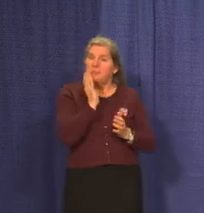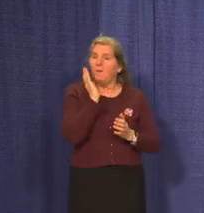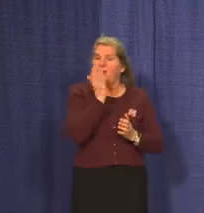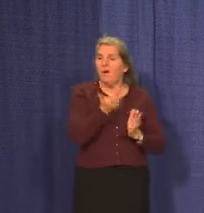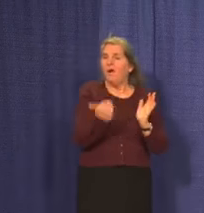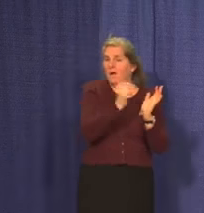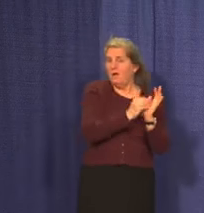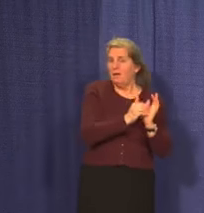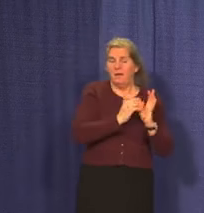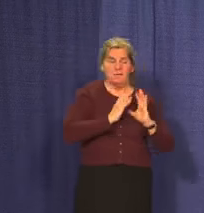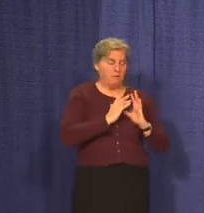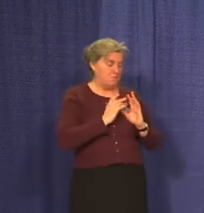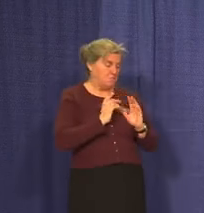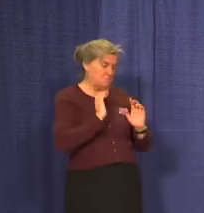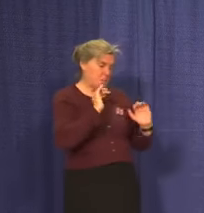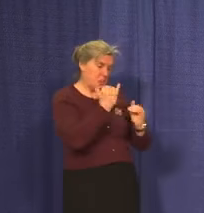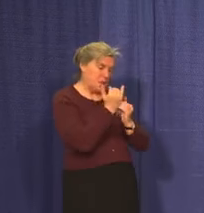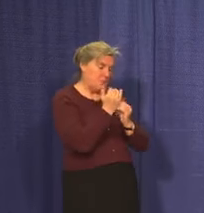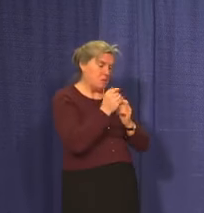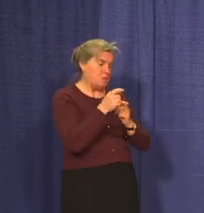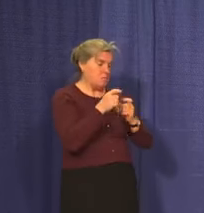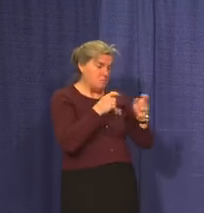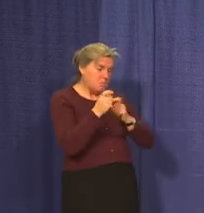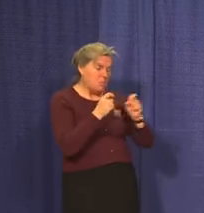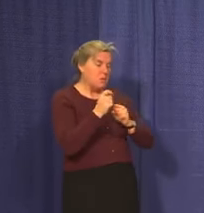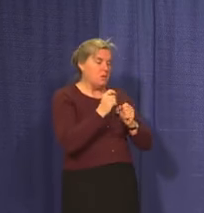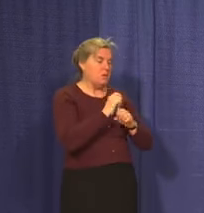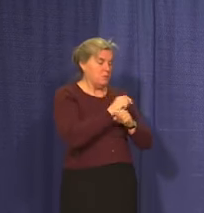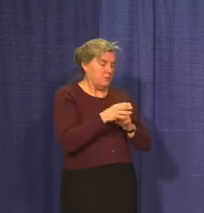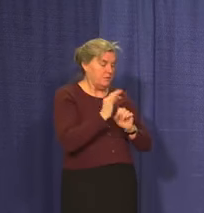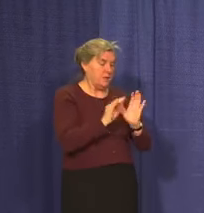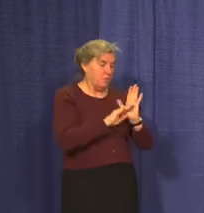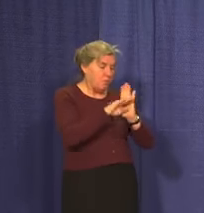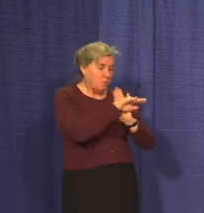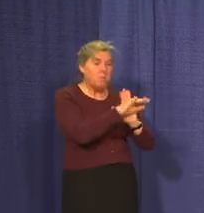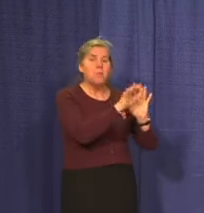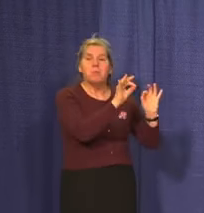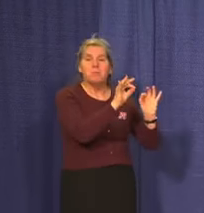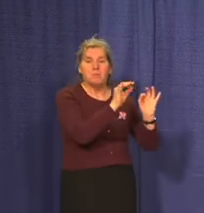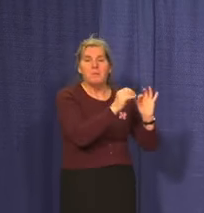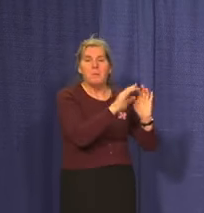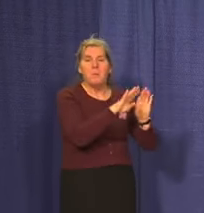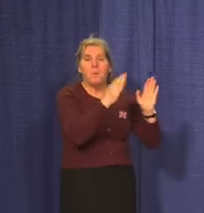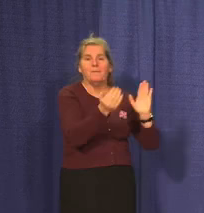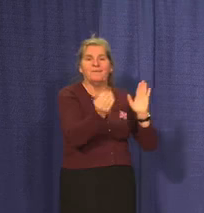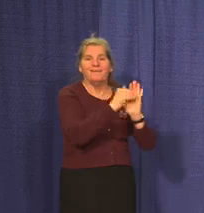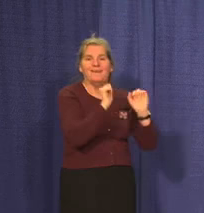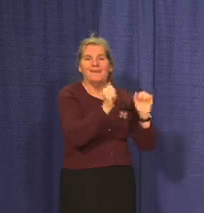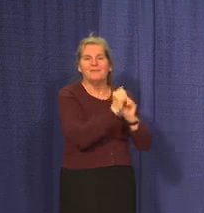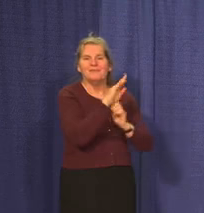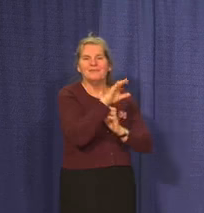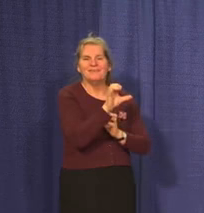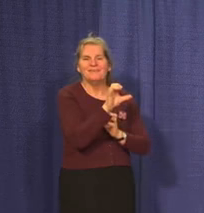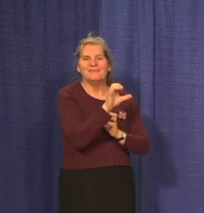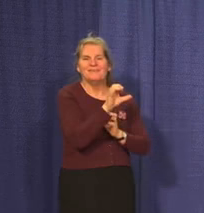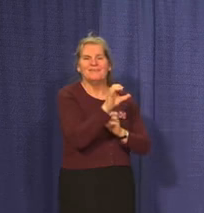COMFORTABLE THAT CASES ARE CONTAINED AND THE CURVE IS ONCE MORE FLATTENED. SO, AS THE PREMIER ANNOUNCED,